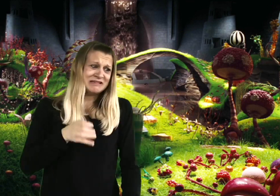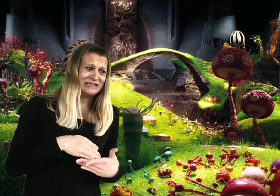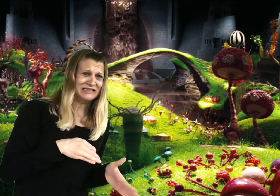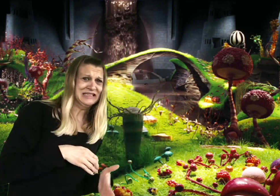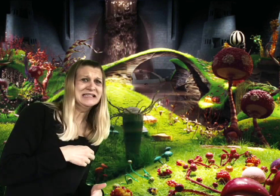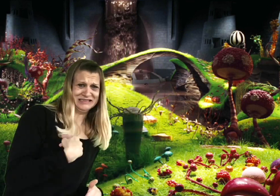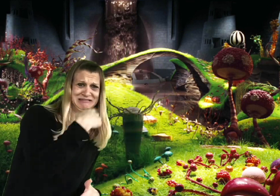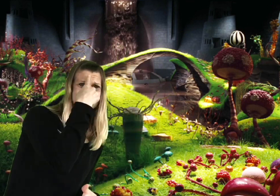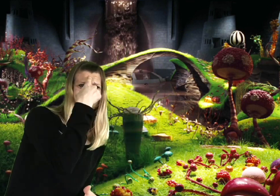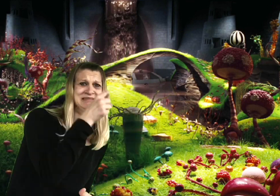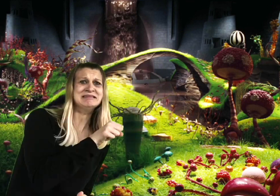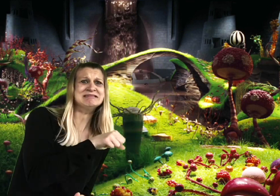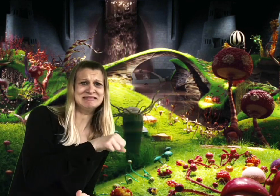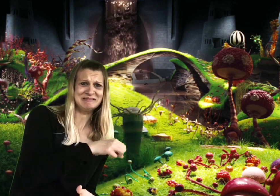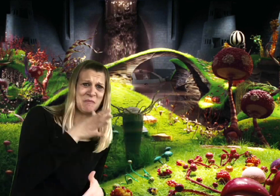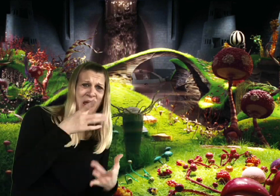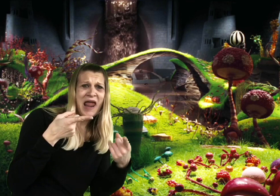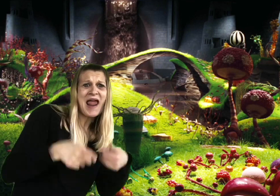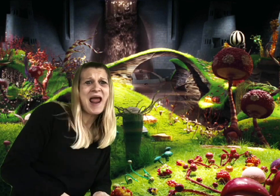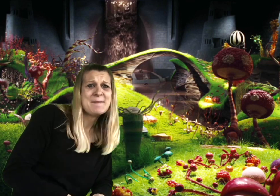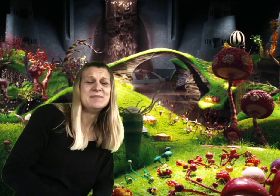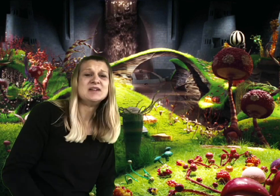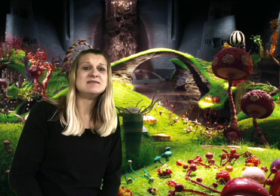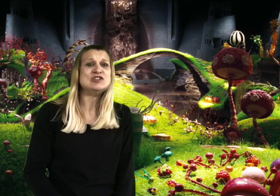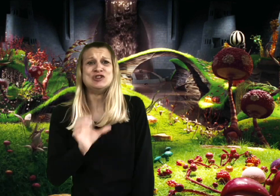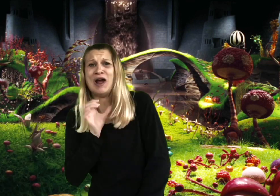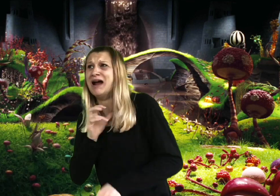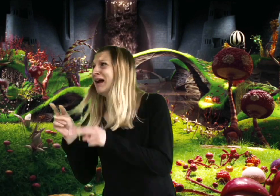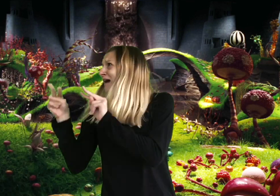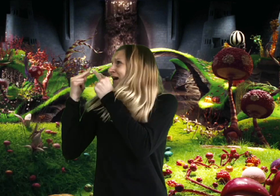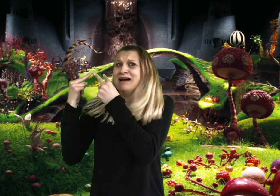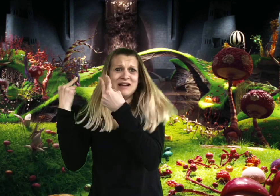"So I think he is going to be, too!" said Grandpa Joe.